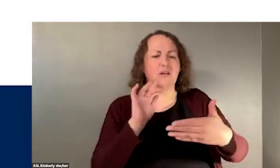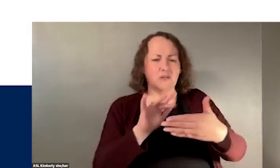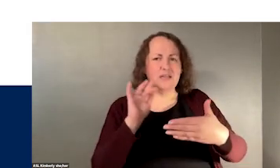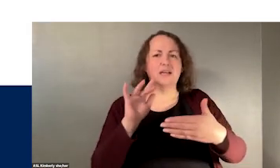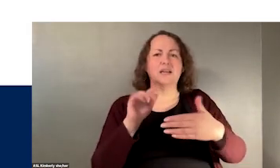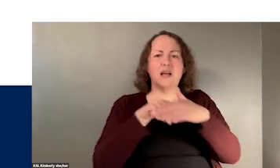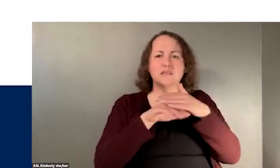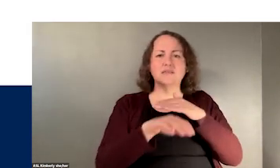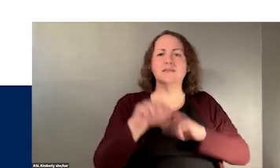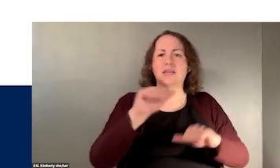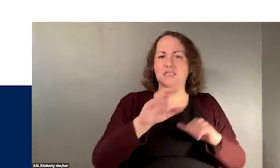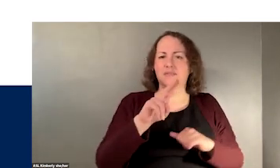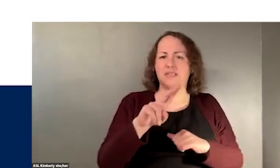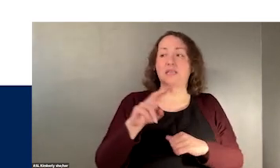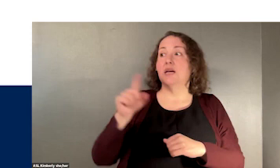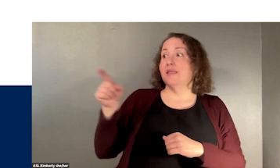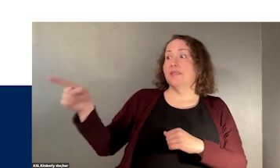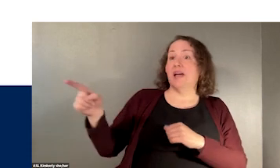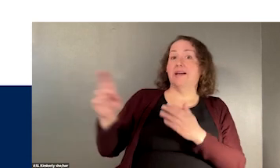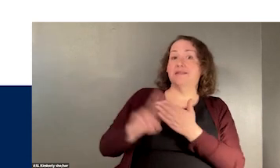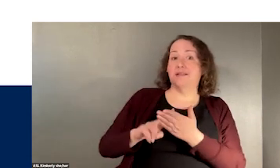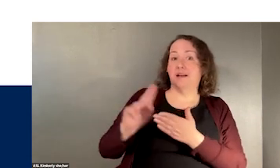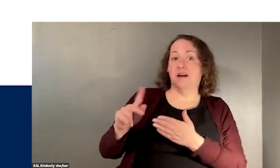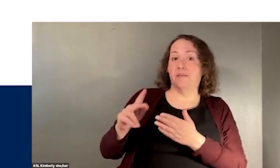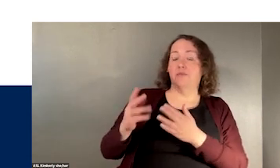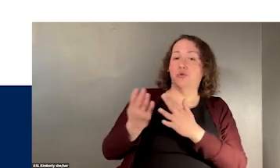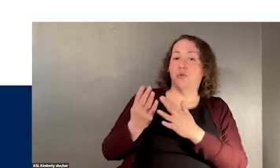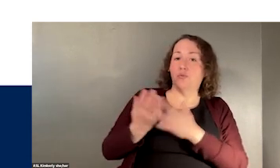they sign in through their authentication path.